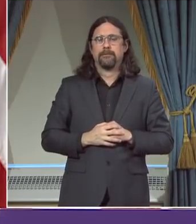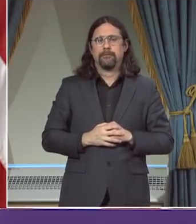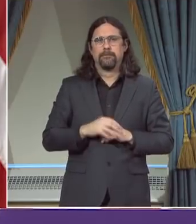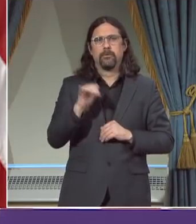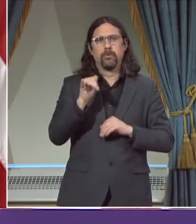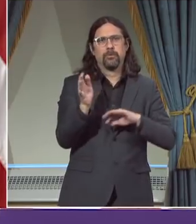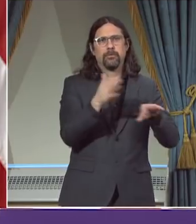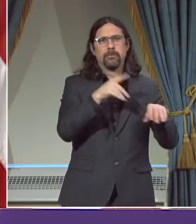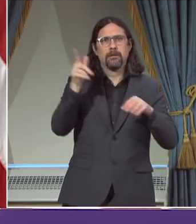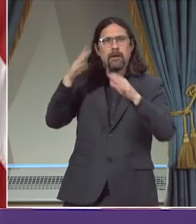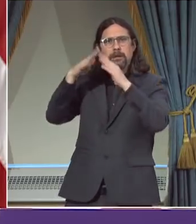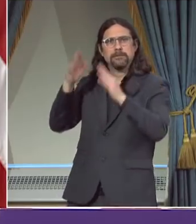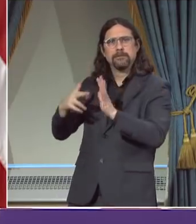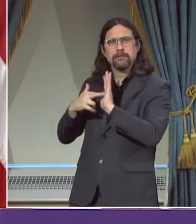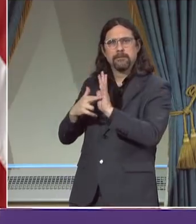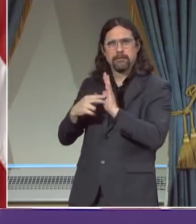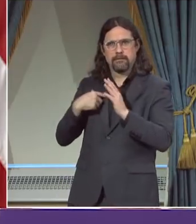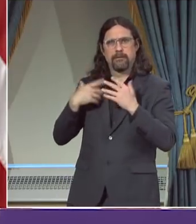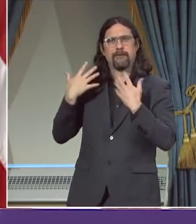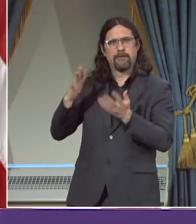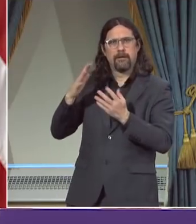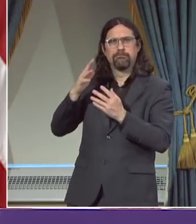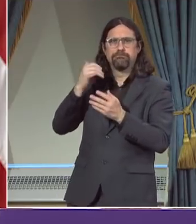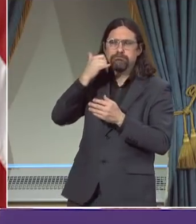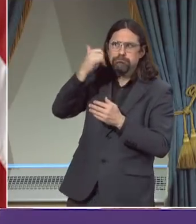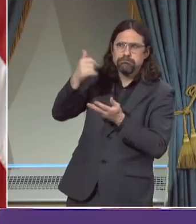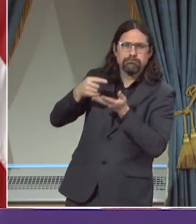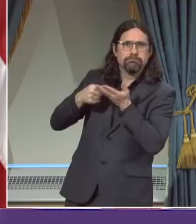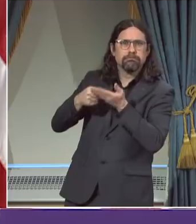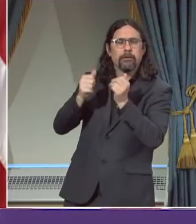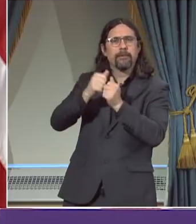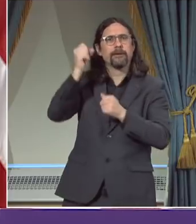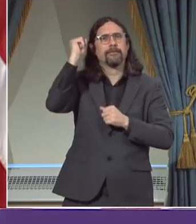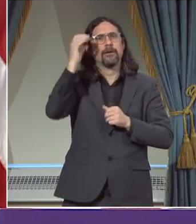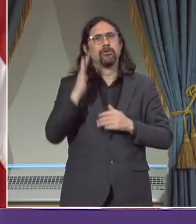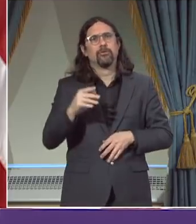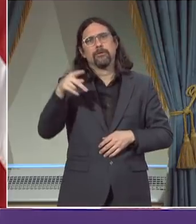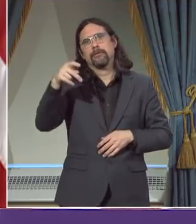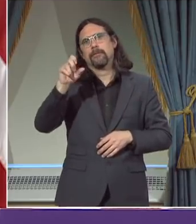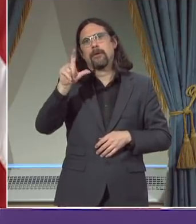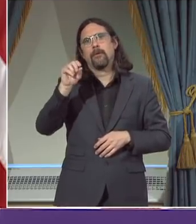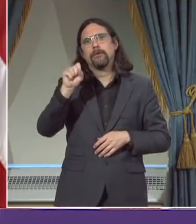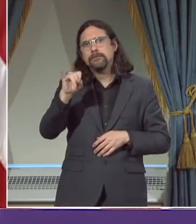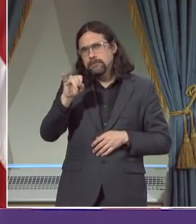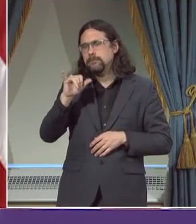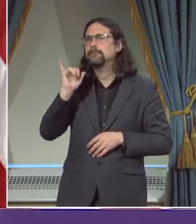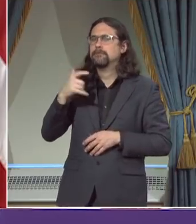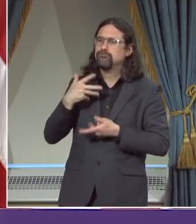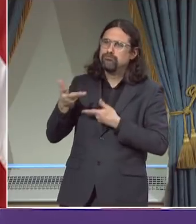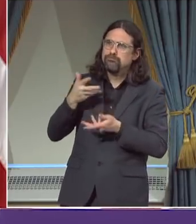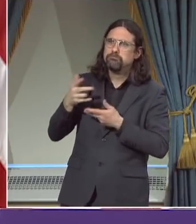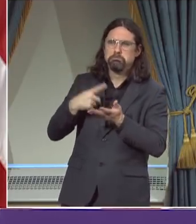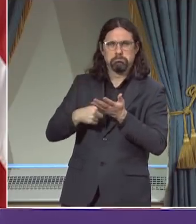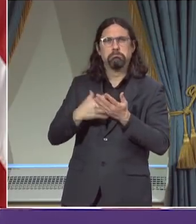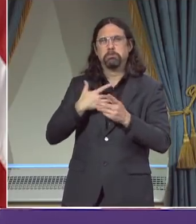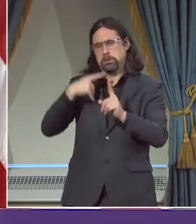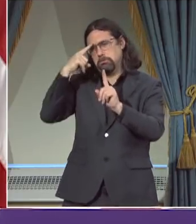WEEK WITH SPEAKER PELOSI, I FEEL AHOPEFUL ADDITIONAL HELP WILL BE COMING. FINALLY JUST TO